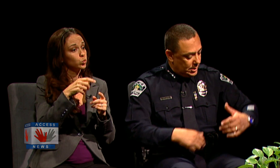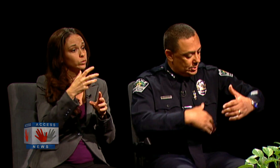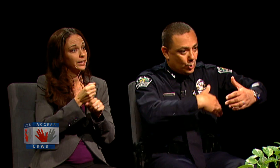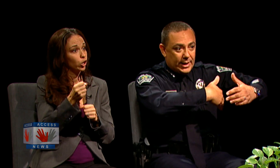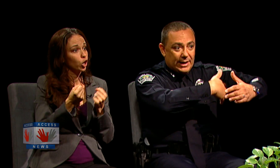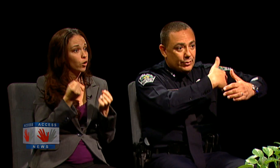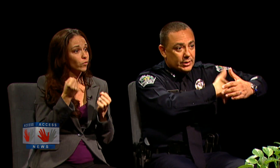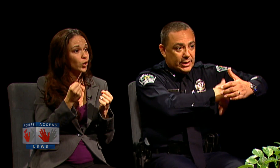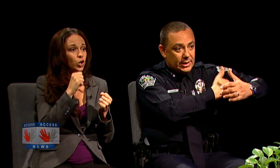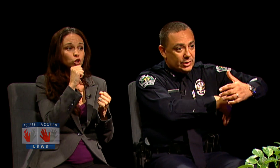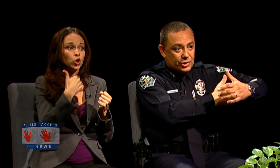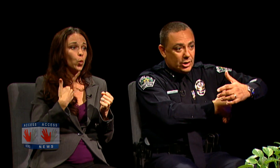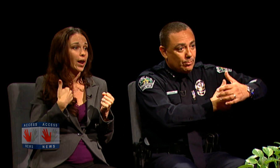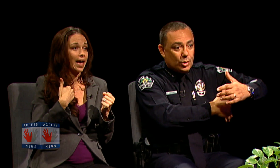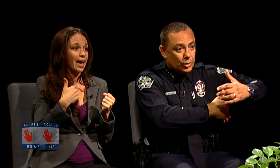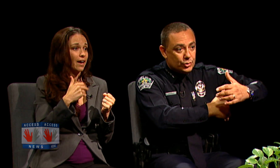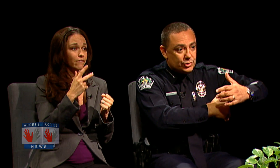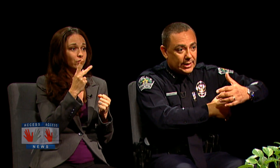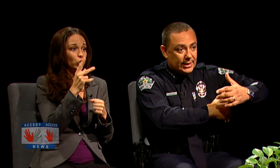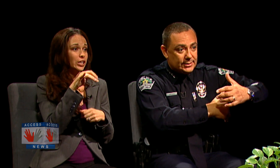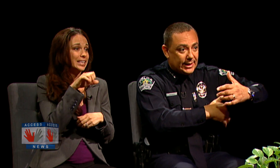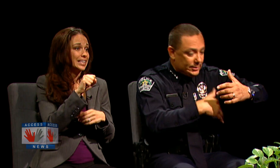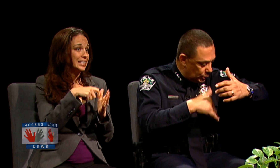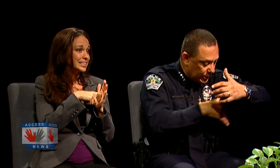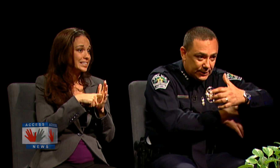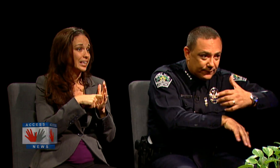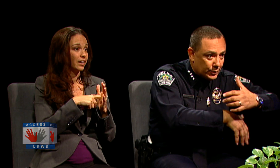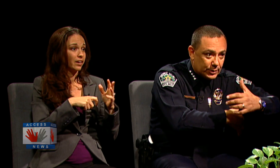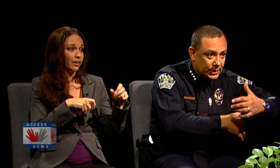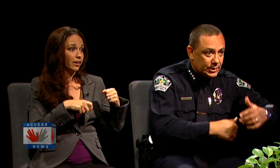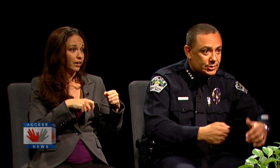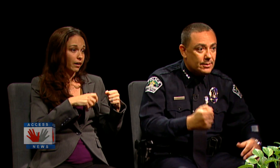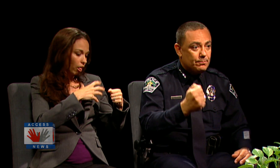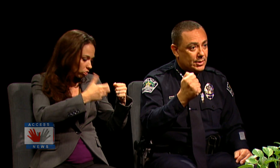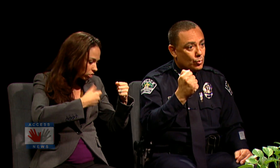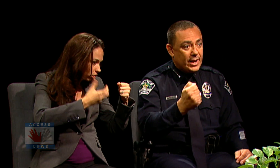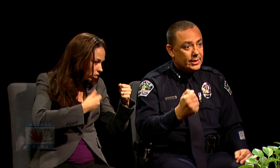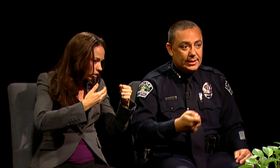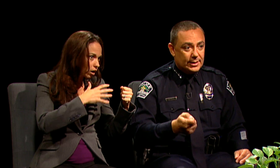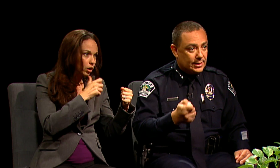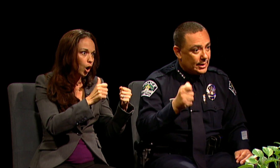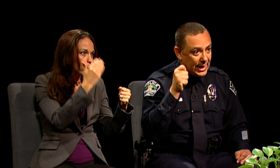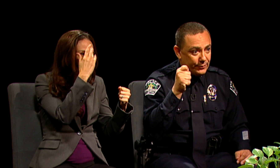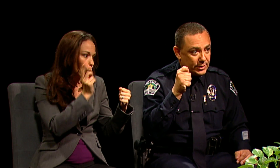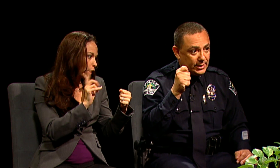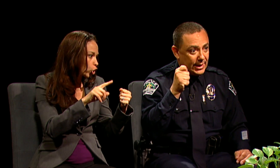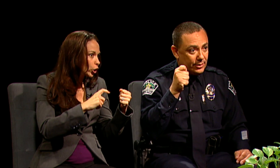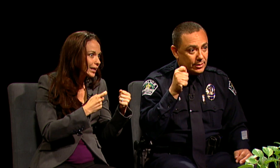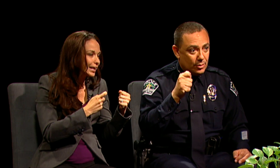DON'T HAVE YOUR KEYS IN A PURSE AND AT NIGHT LOOKING FOR YOUR KEYS, BE READY. HAVE YOUR KEY OUT.